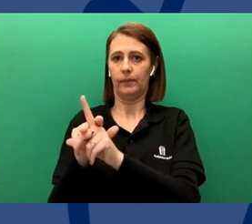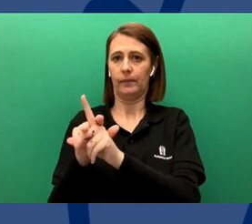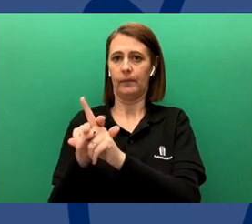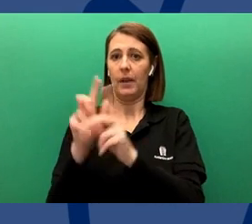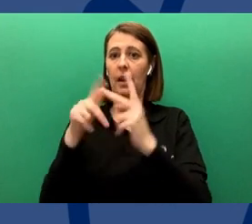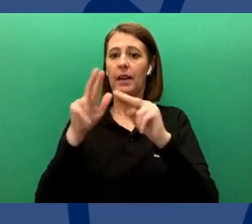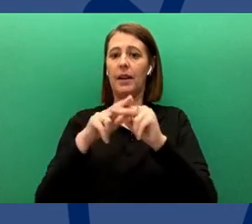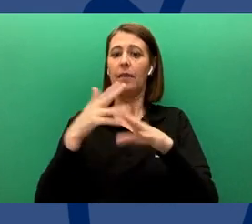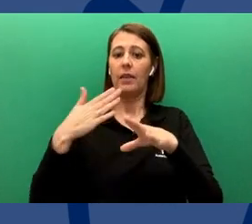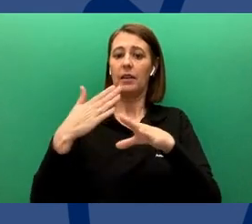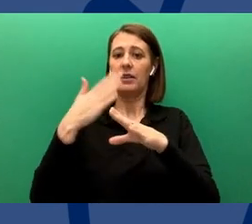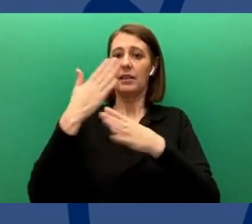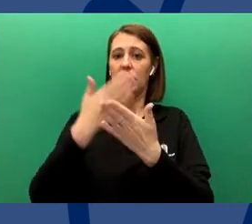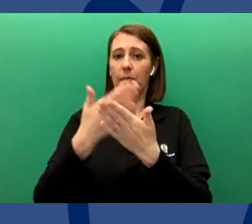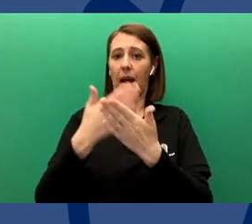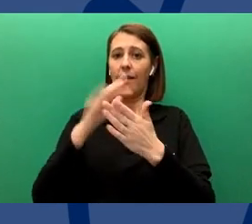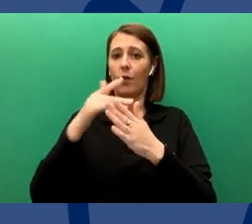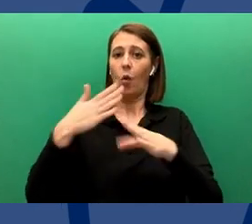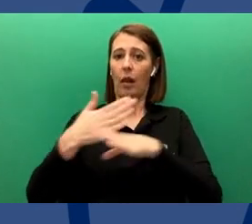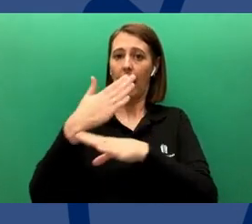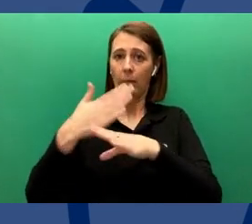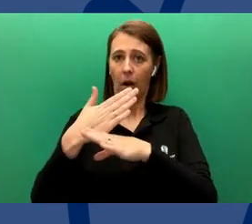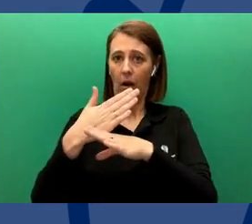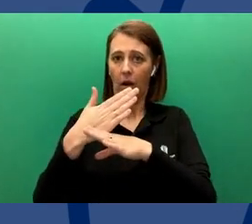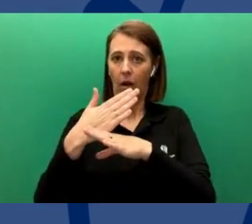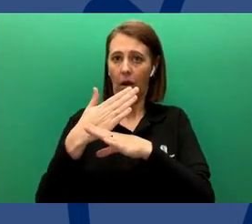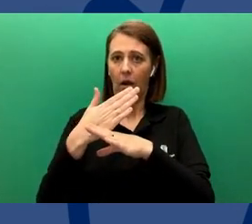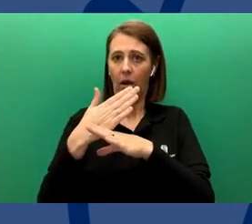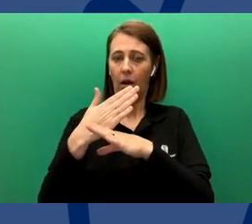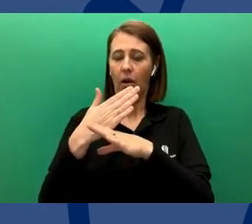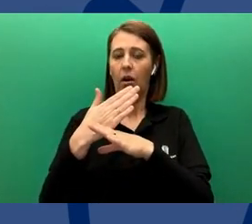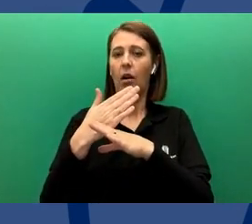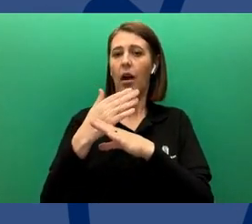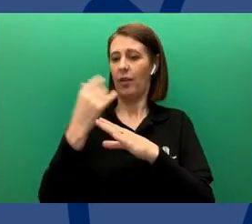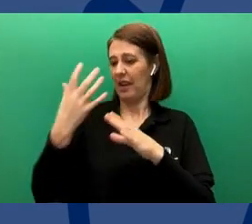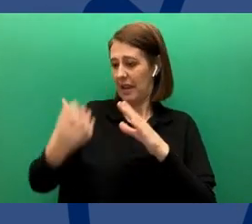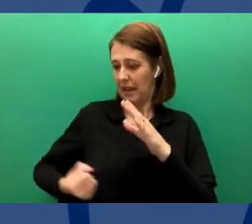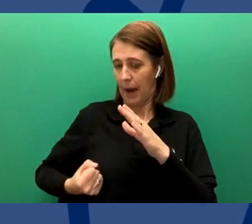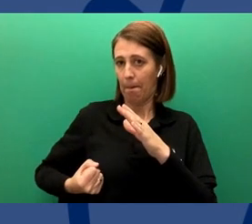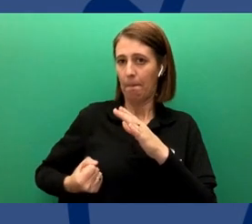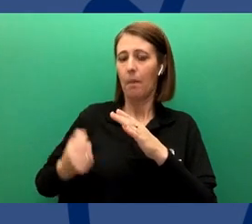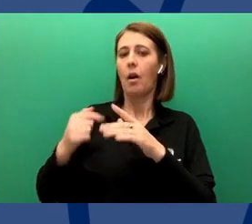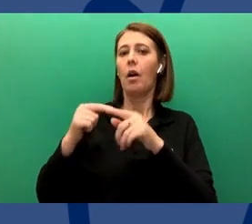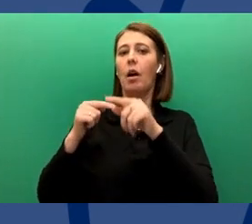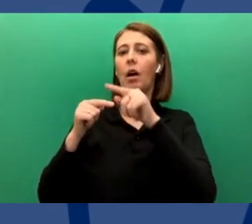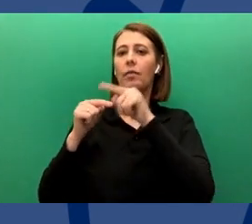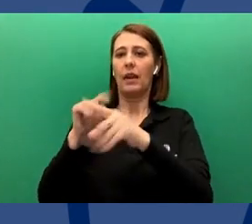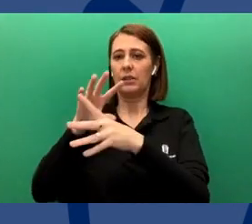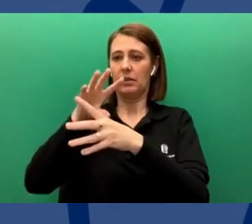then so too would the income of the entity that is employing the staff.